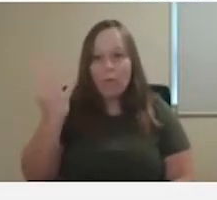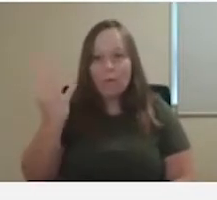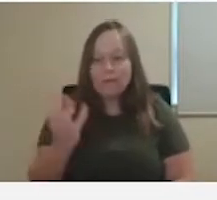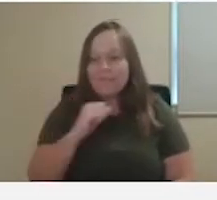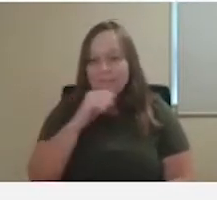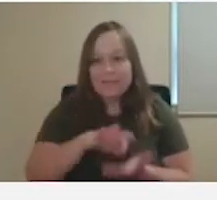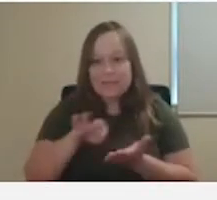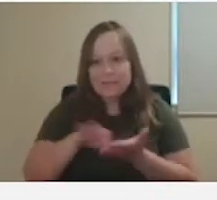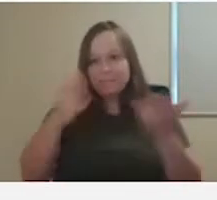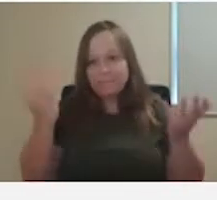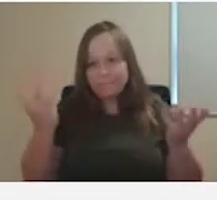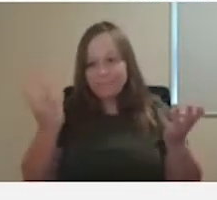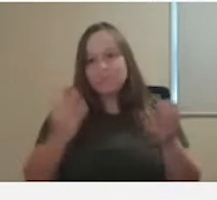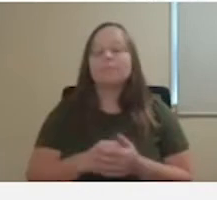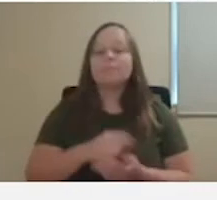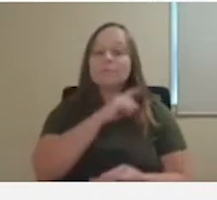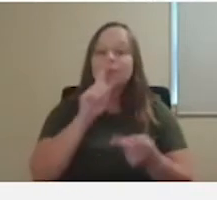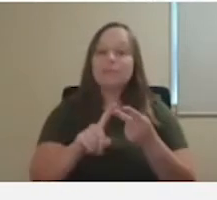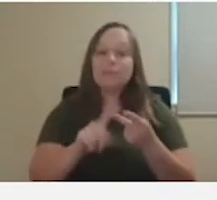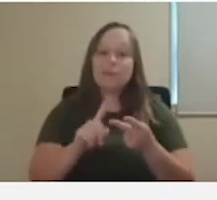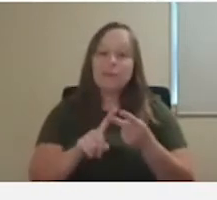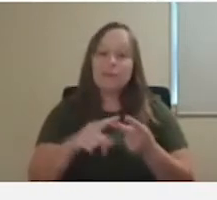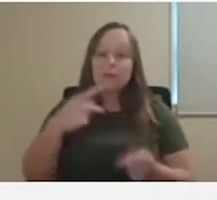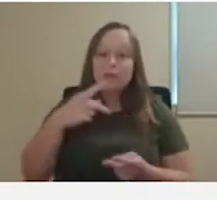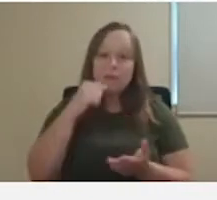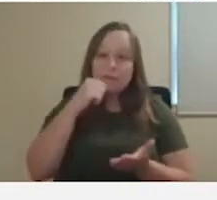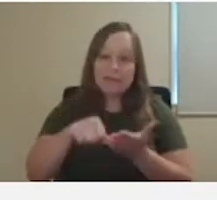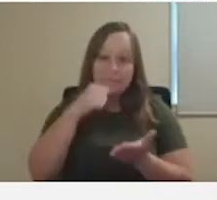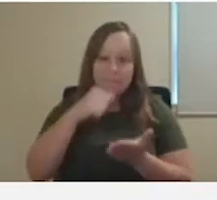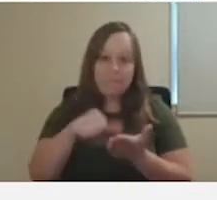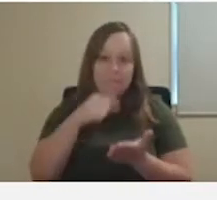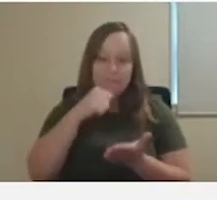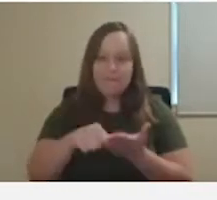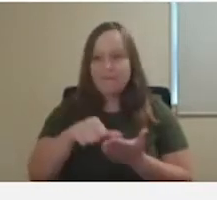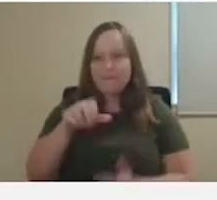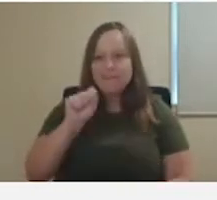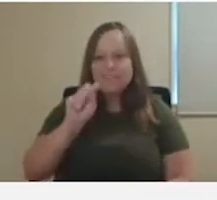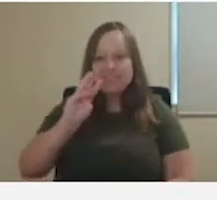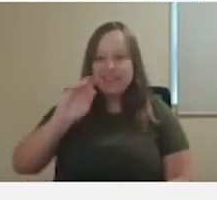And regarding return postage, for the June election,